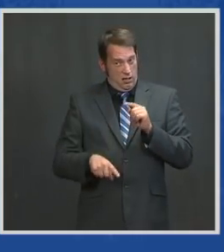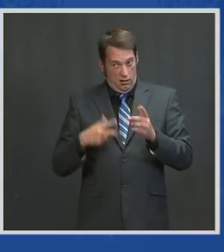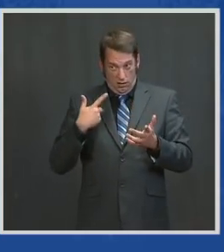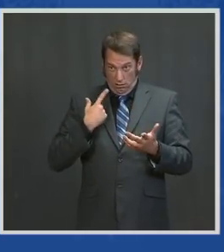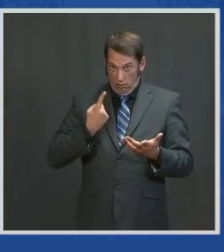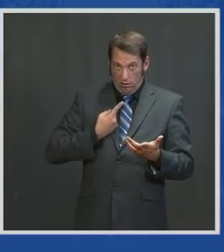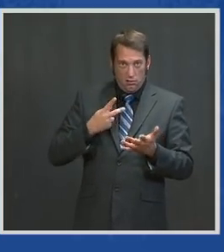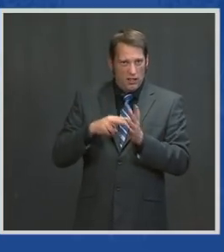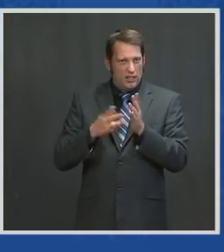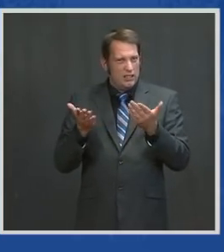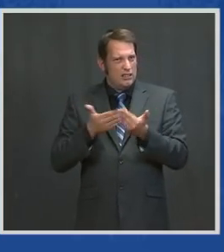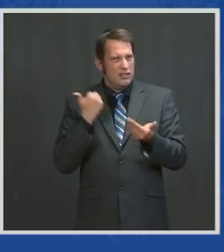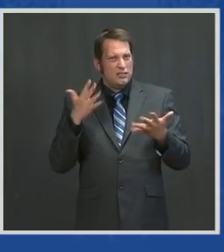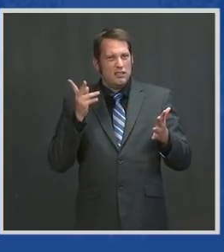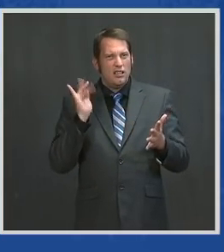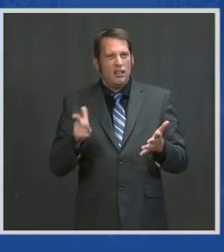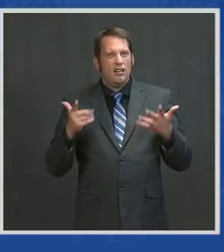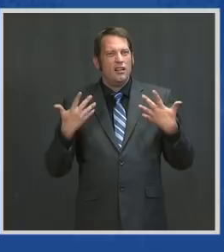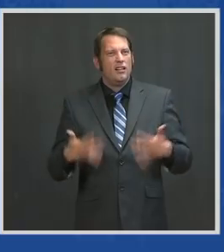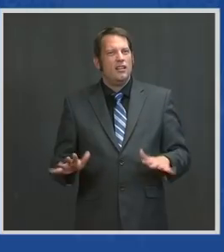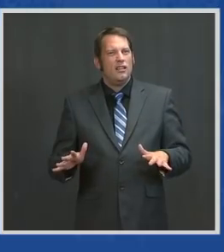I haven't figured out how to turn in 360 yet.